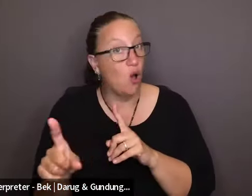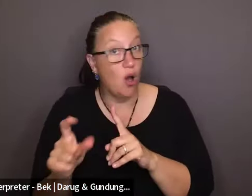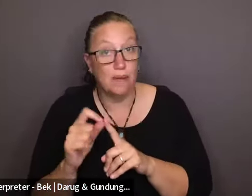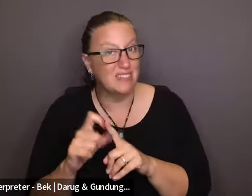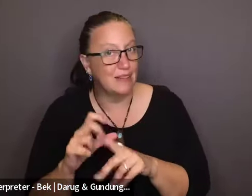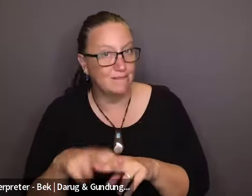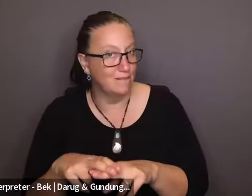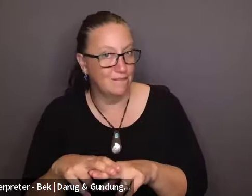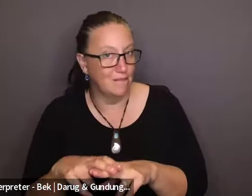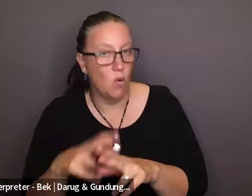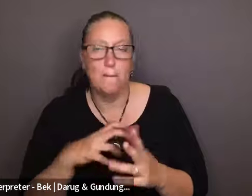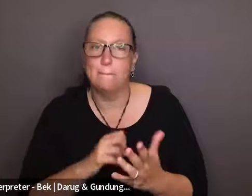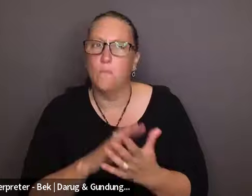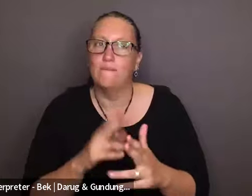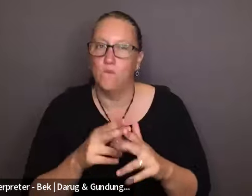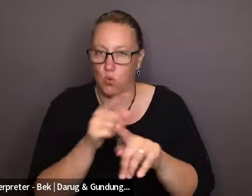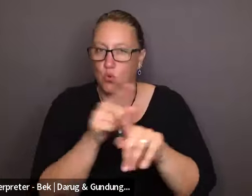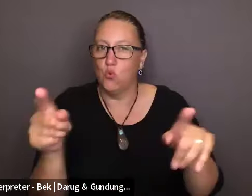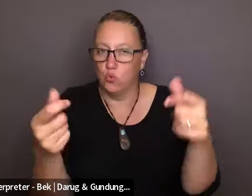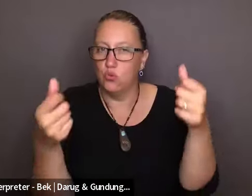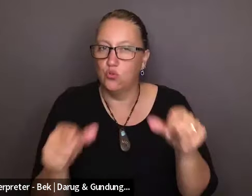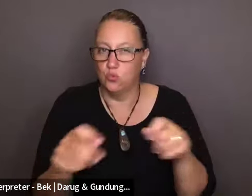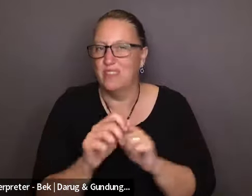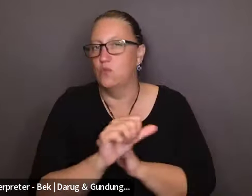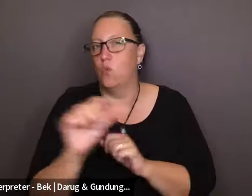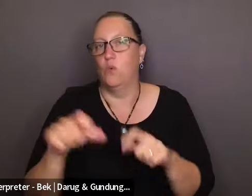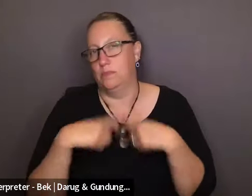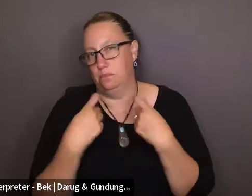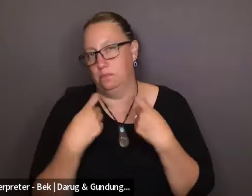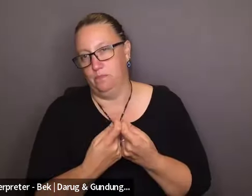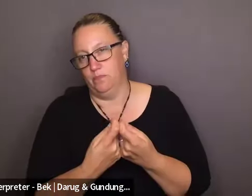helpful things, and we've deliberately put it in a Word